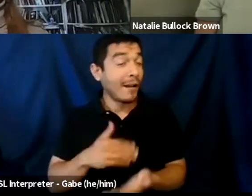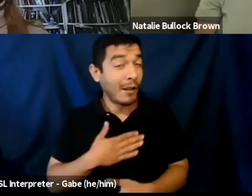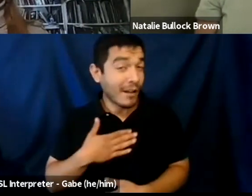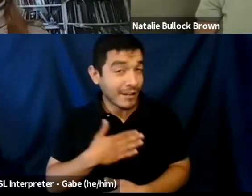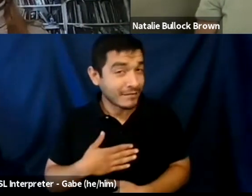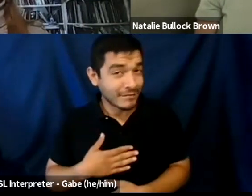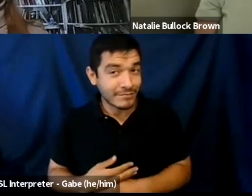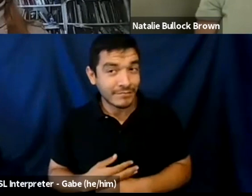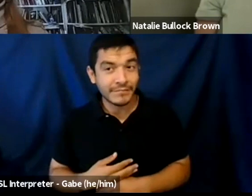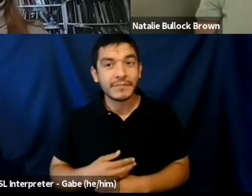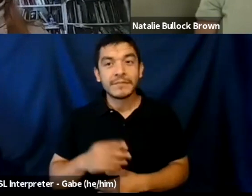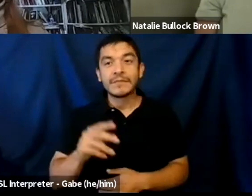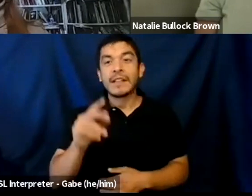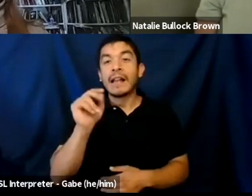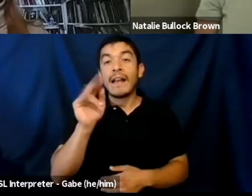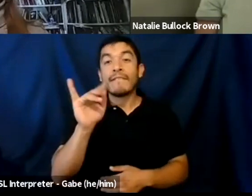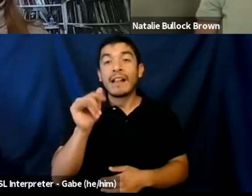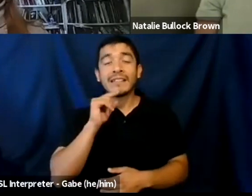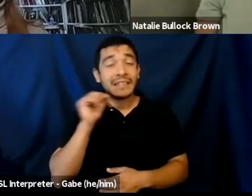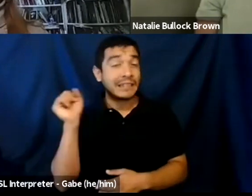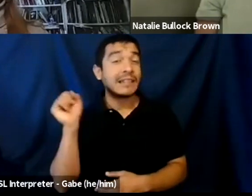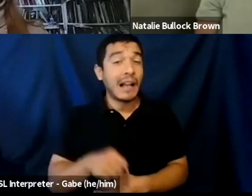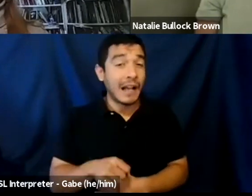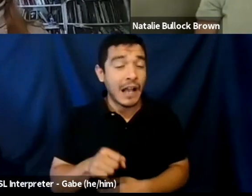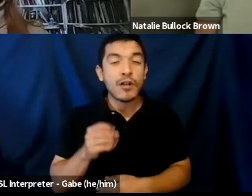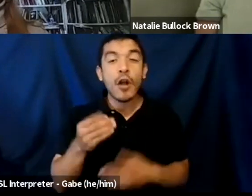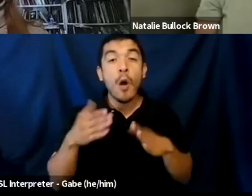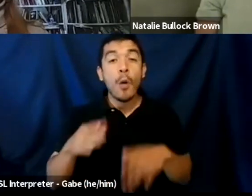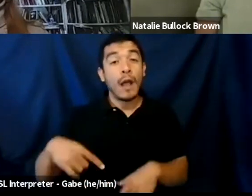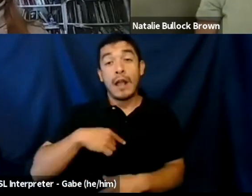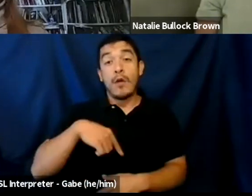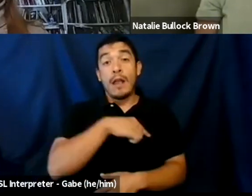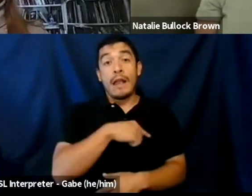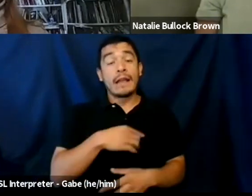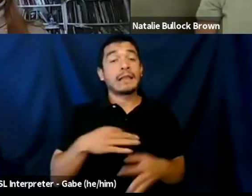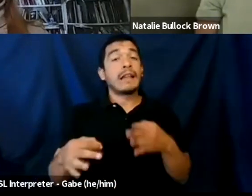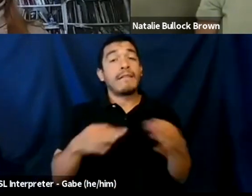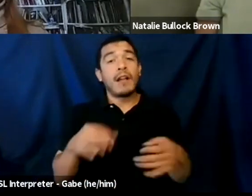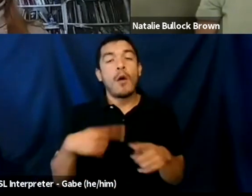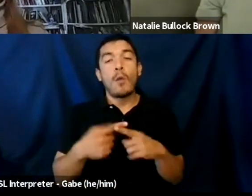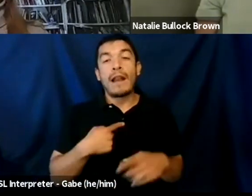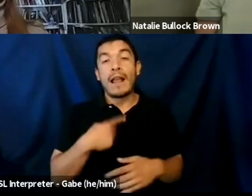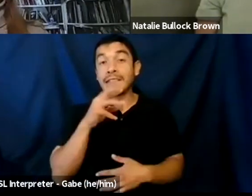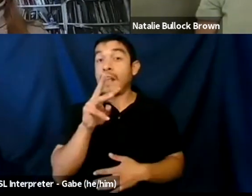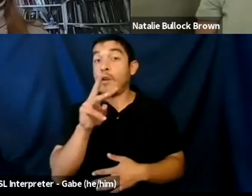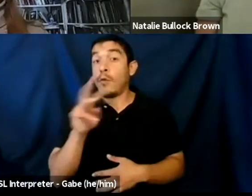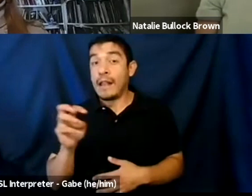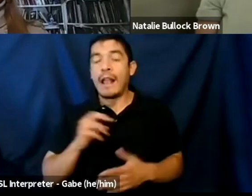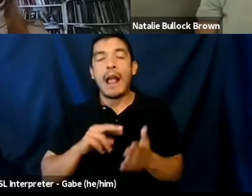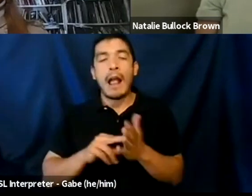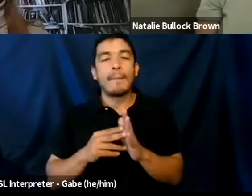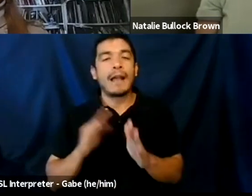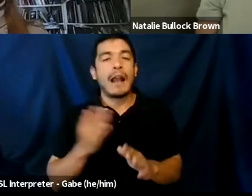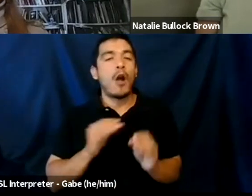Yeah, so, the way that we are defining it, and when I say we, I mean the organization that I work with, Heart.